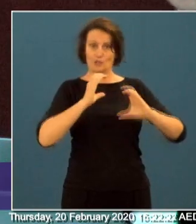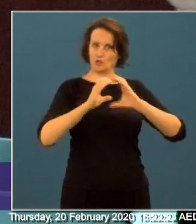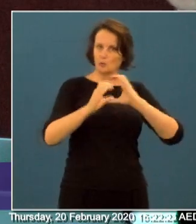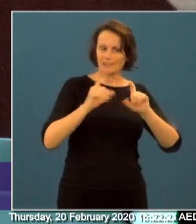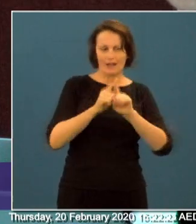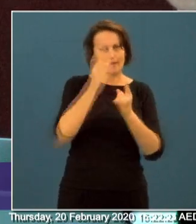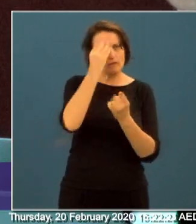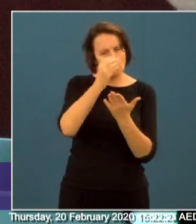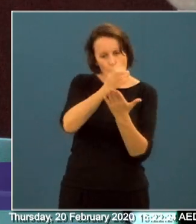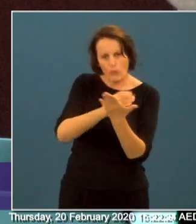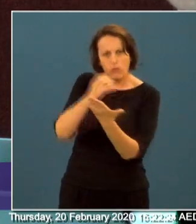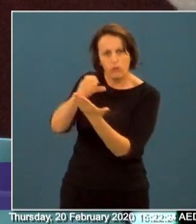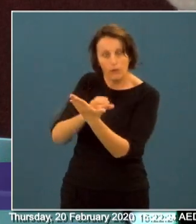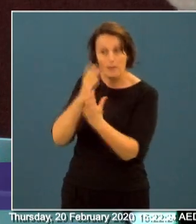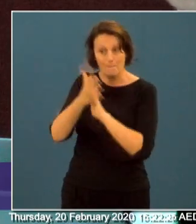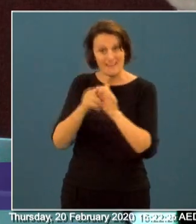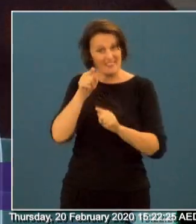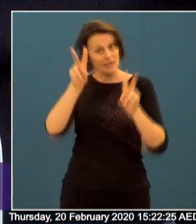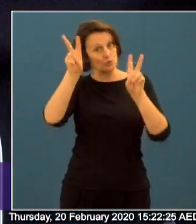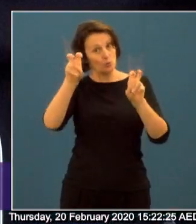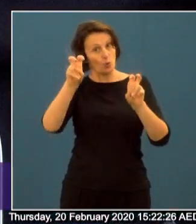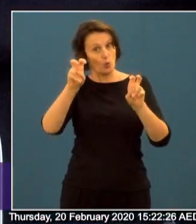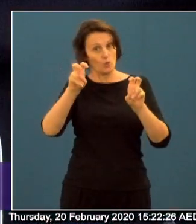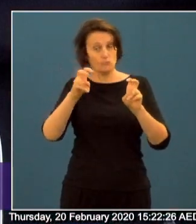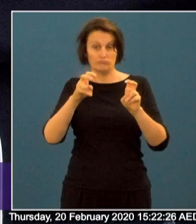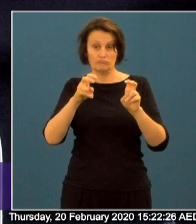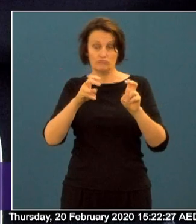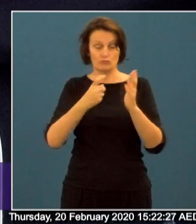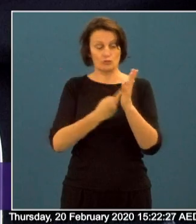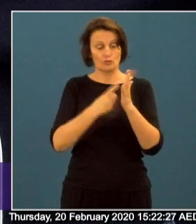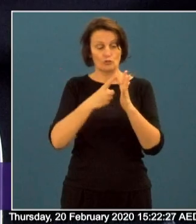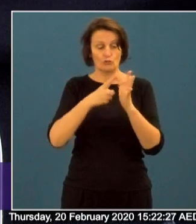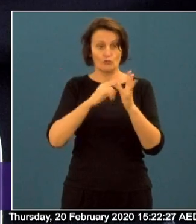Yes. ...or does reasonable adjustments deal with something else? Reasonable adjustments would include tools like that,